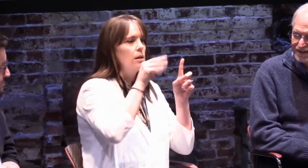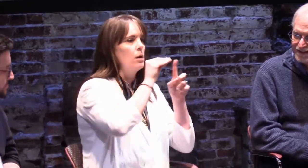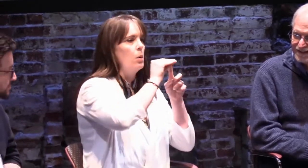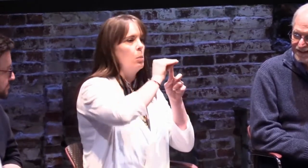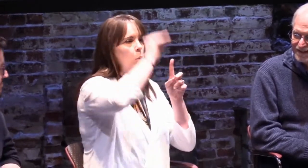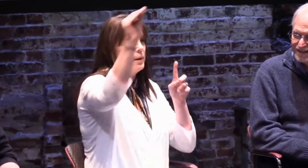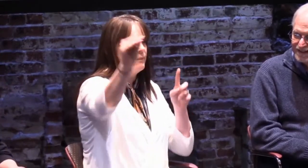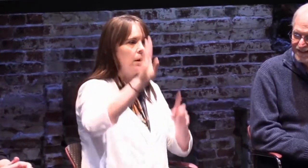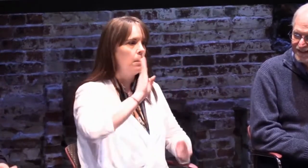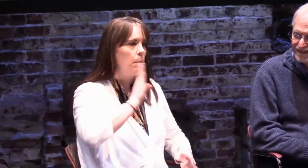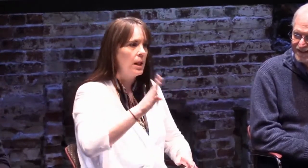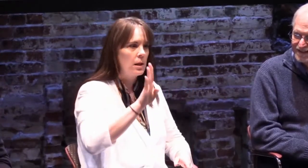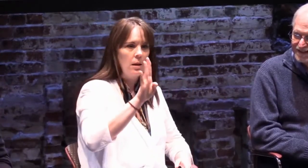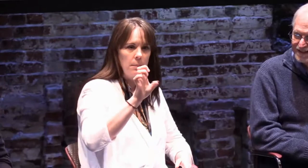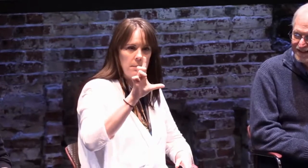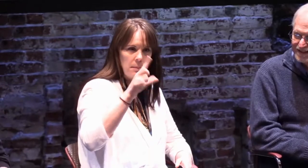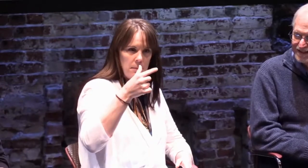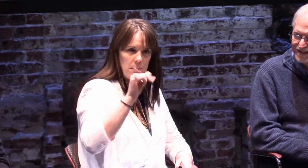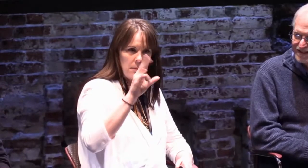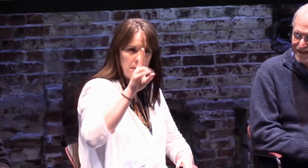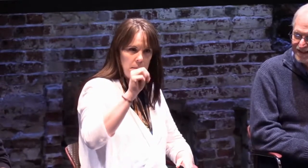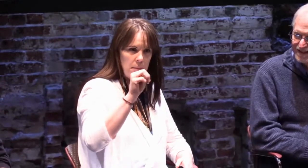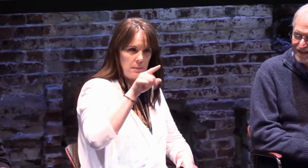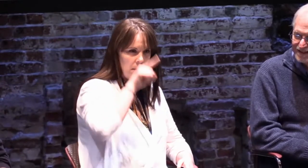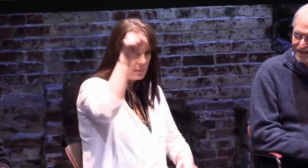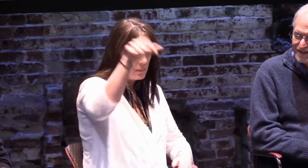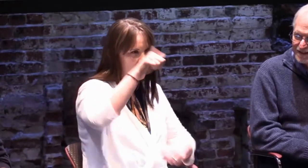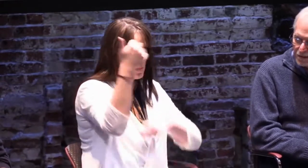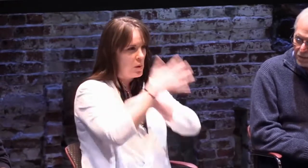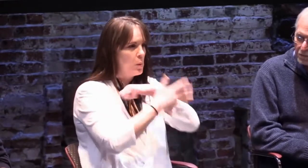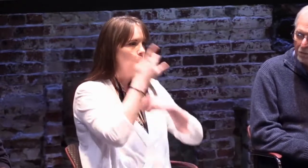I was born in Iowa, but I moved to Belgium.